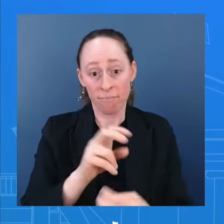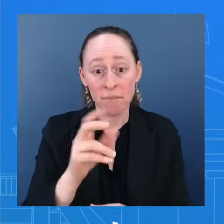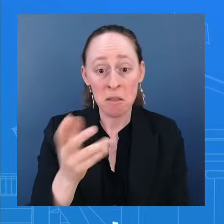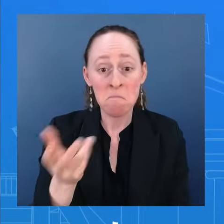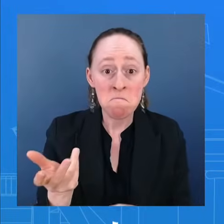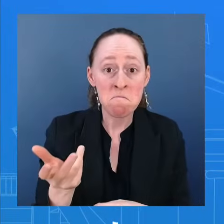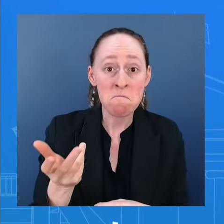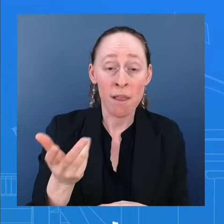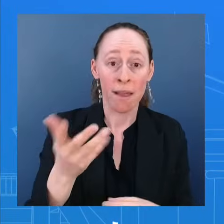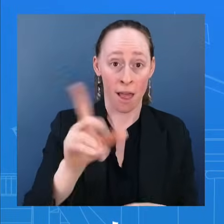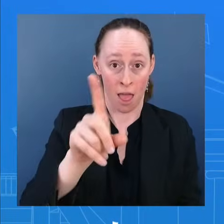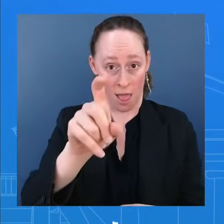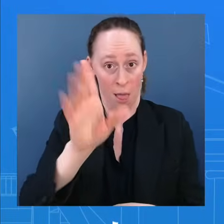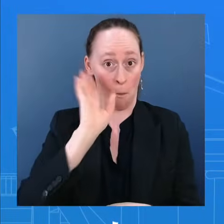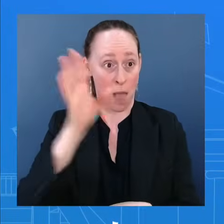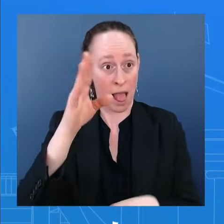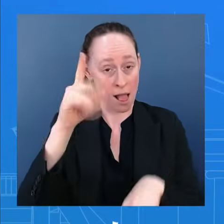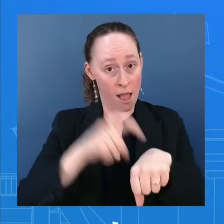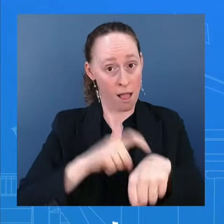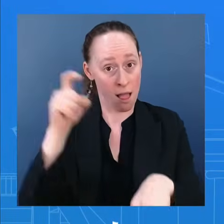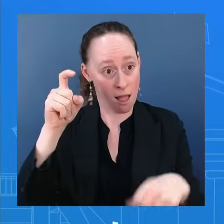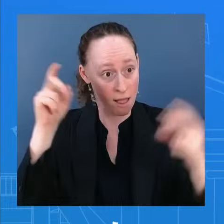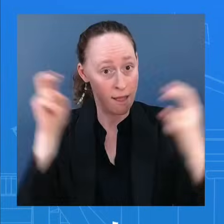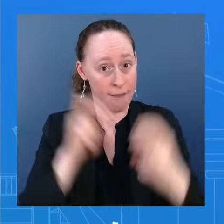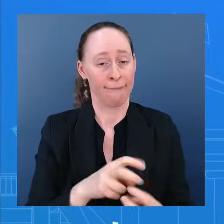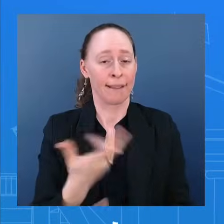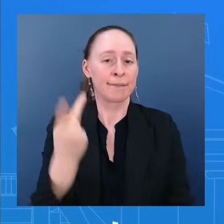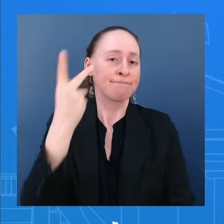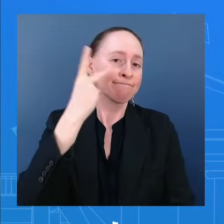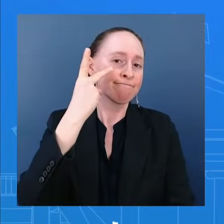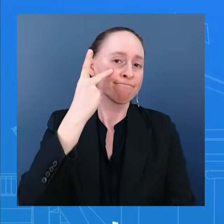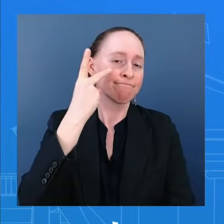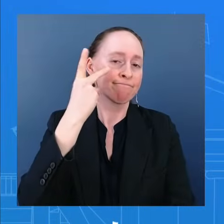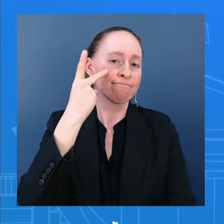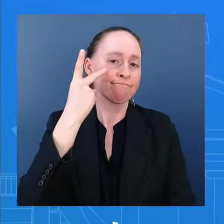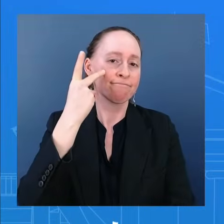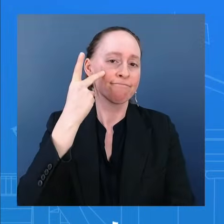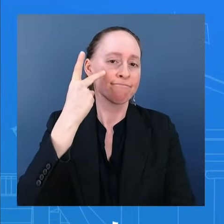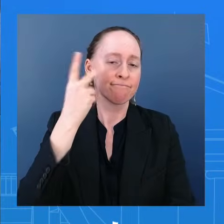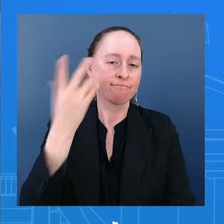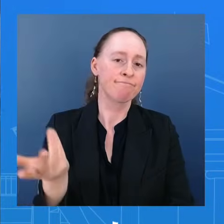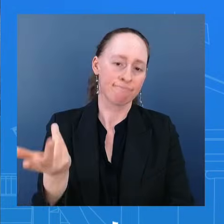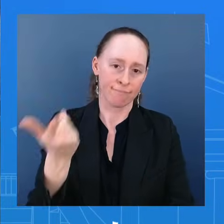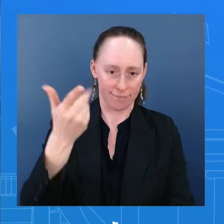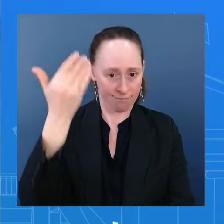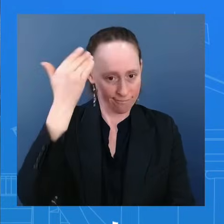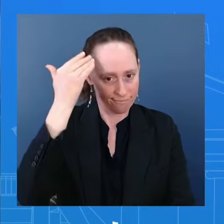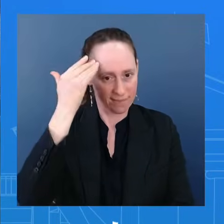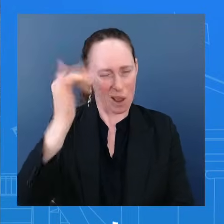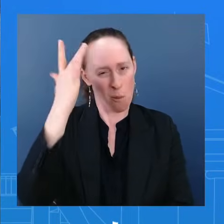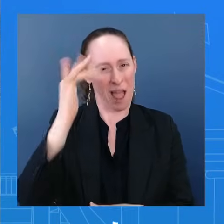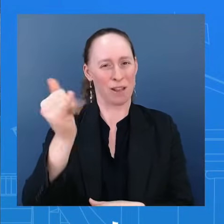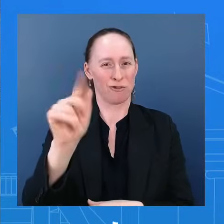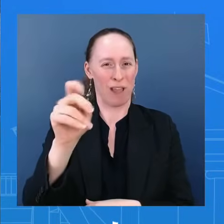but we believe there's an opportunity here -- a moment -- and that's why Jake's in the region. The Press: On Syria, the U.S. has stated that one of its primary goals is to make sure